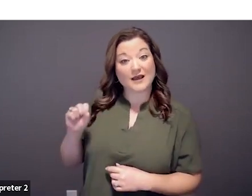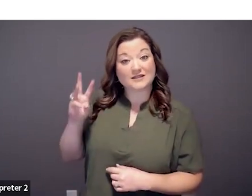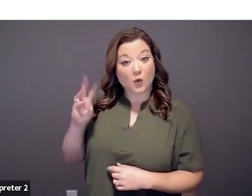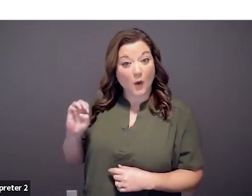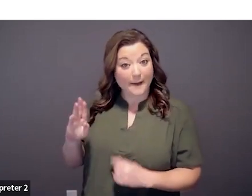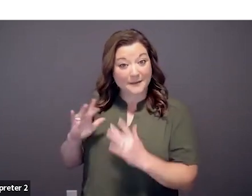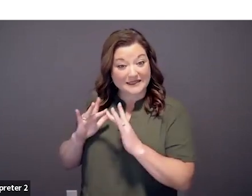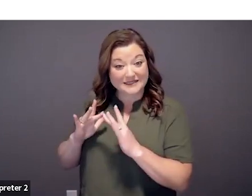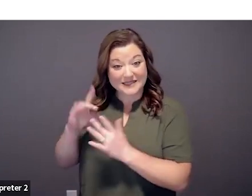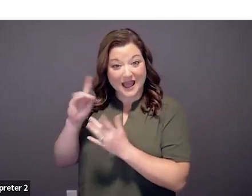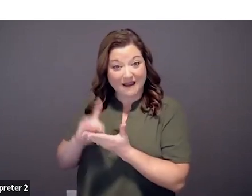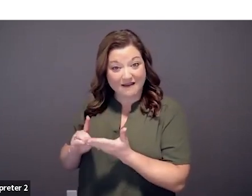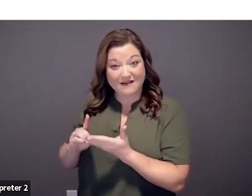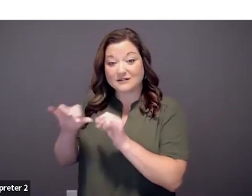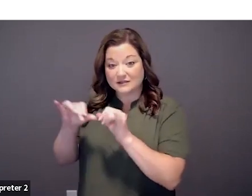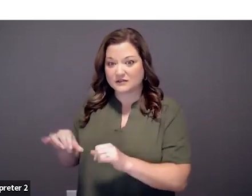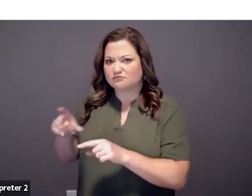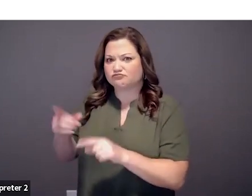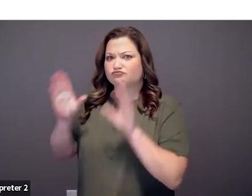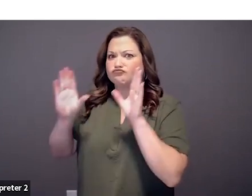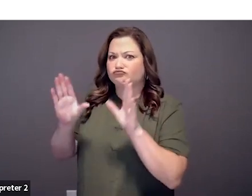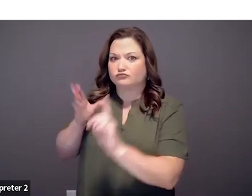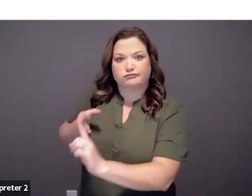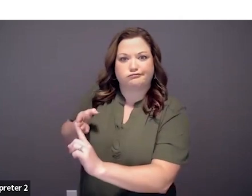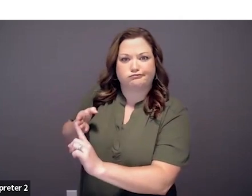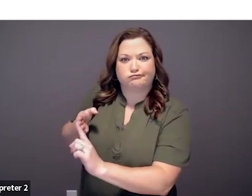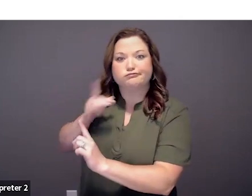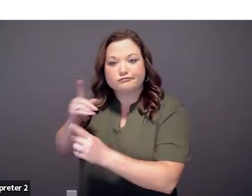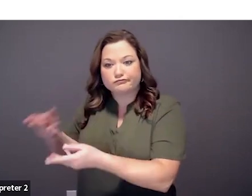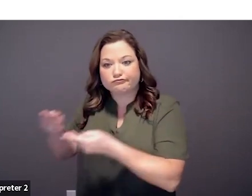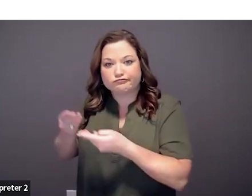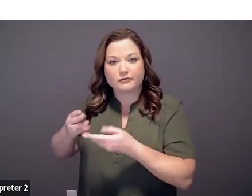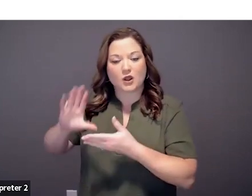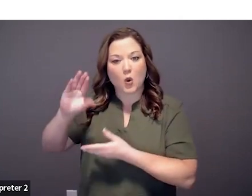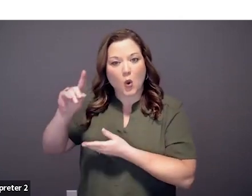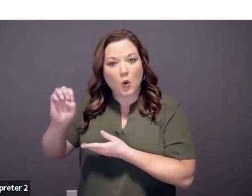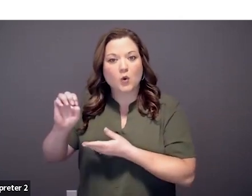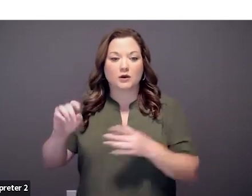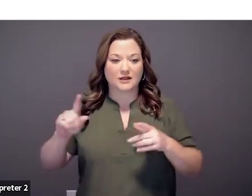for getting a whole bunch of code that has been checked against WCAG 2.1 Level AA.